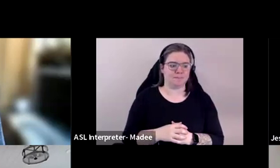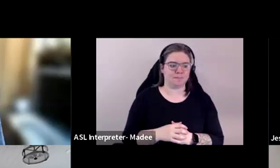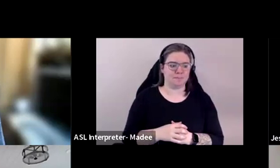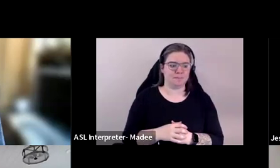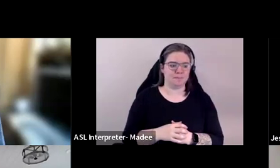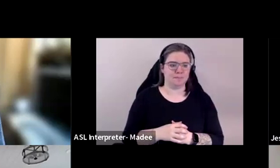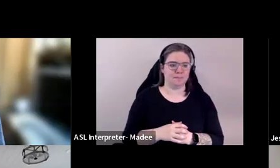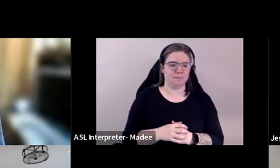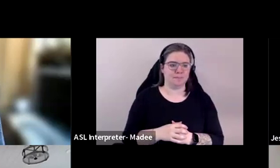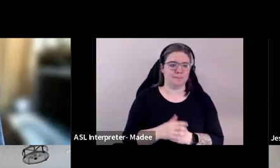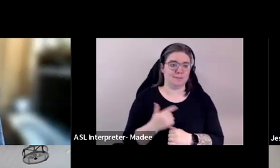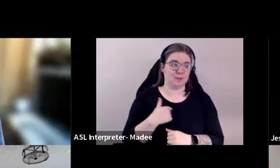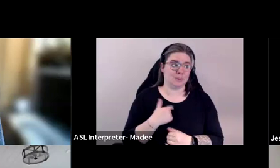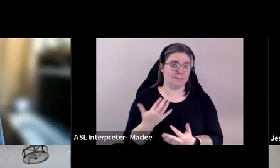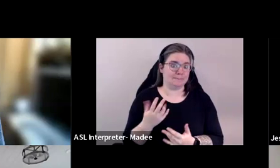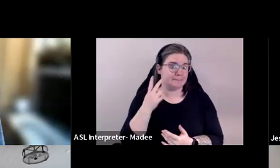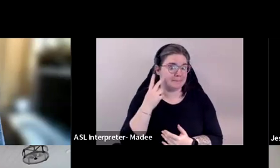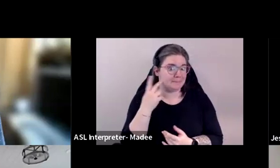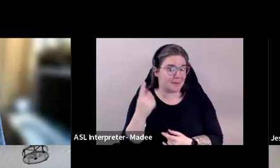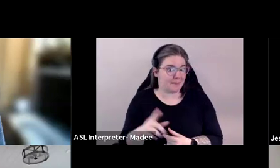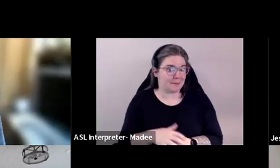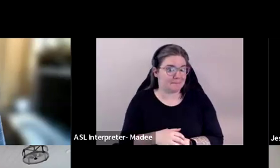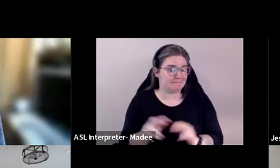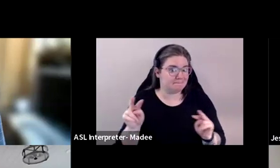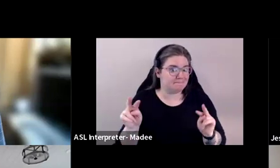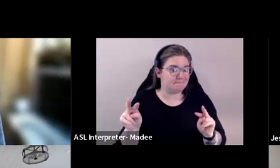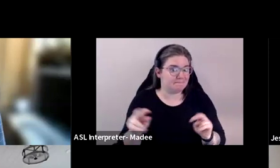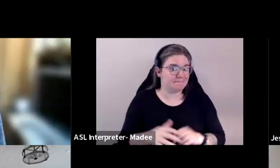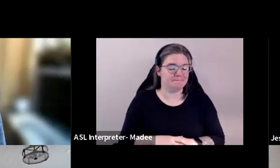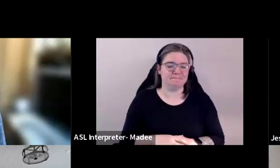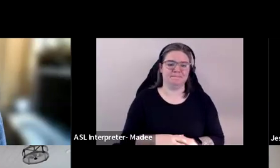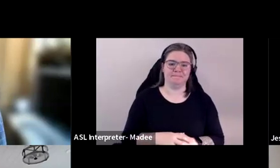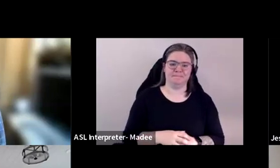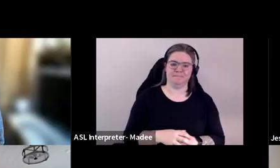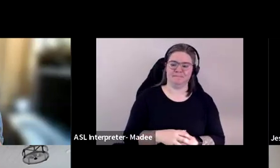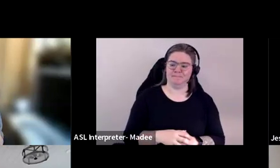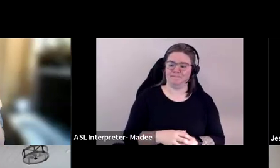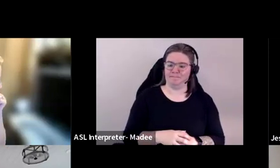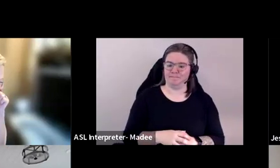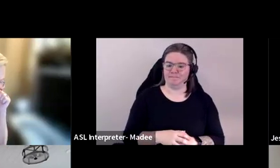Meri Helbig: We're just waiting to see what's gonna happen with those cases. And then another thing with our